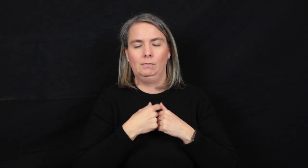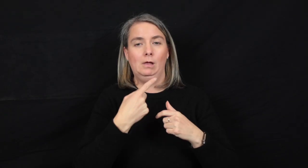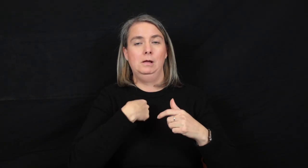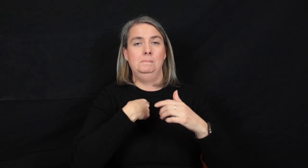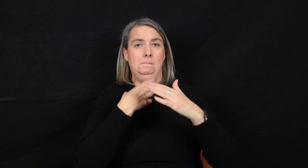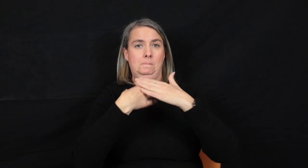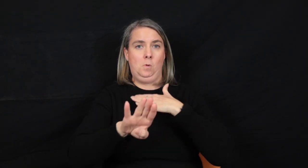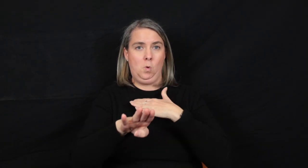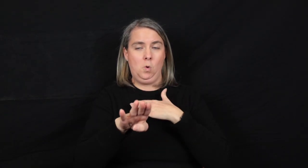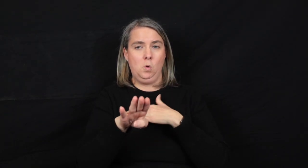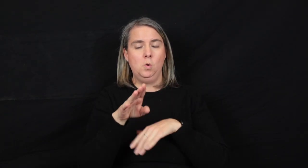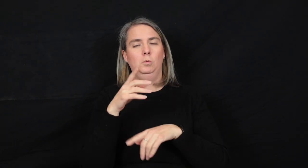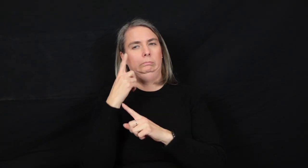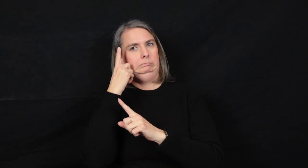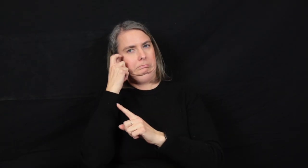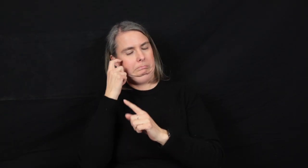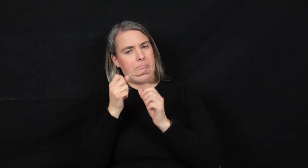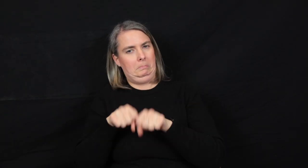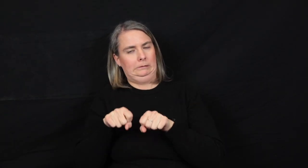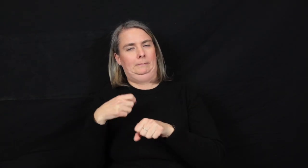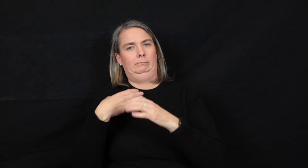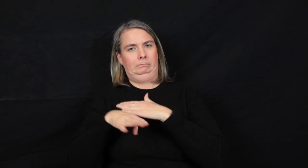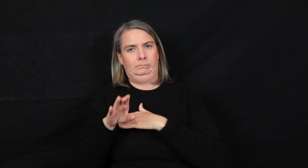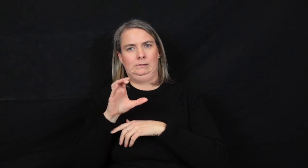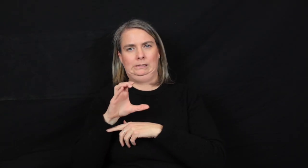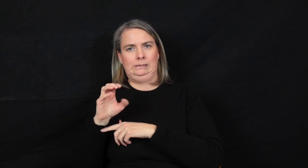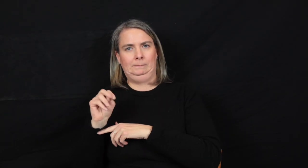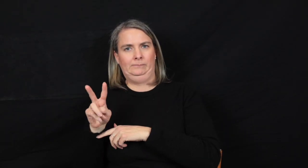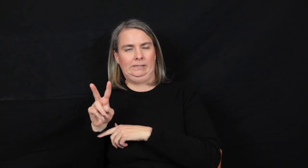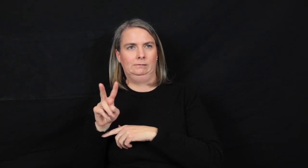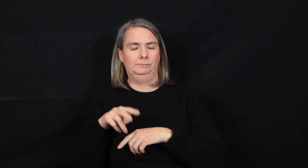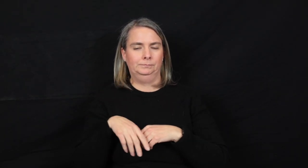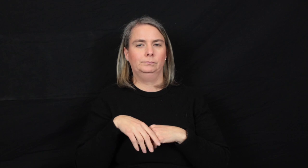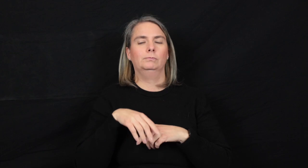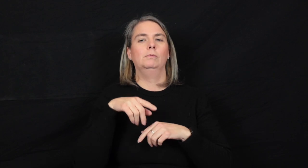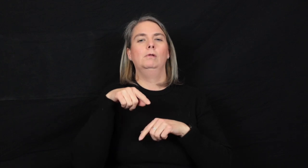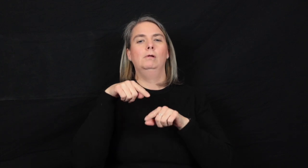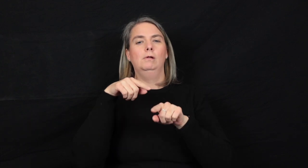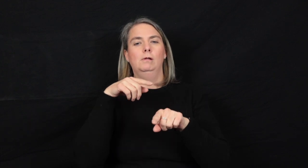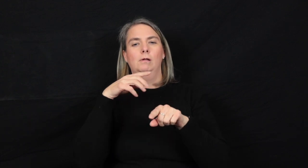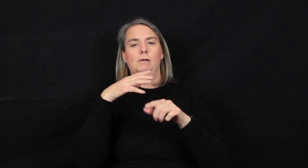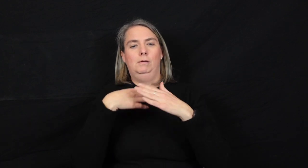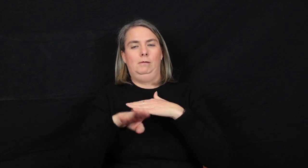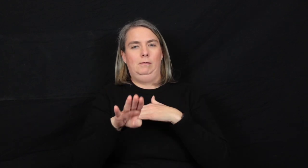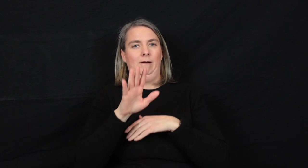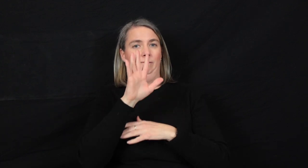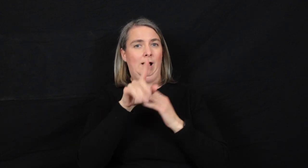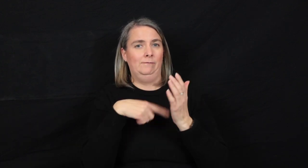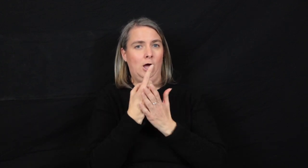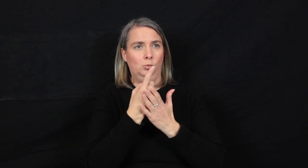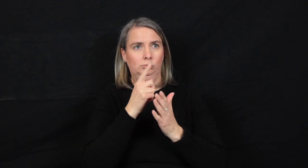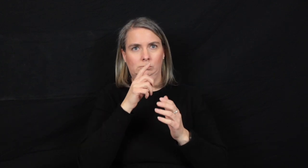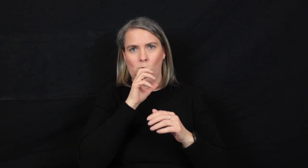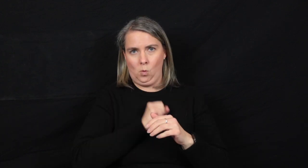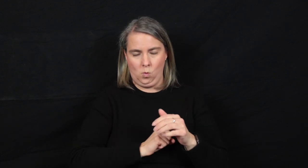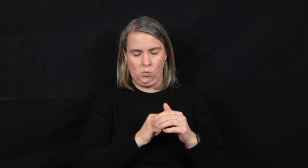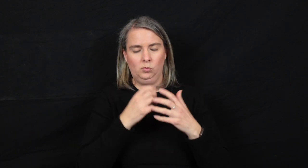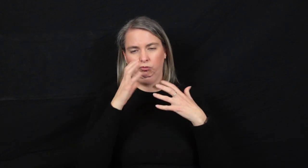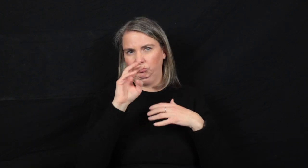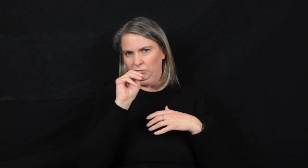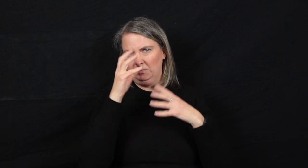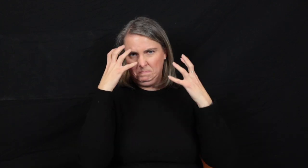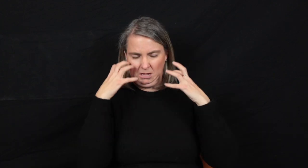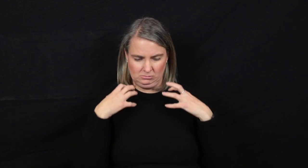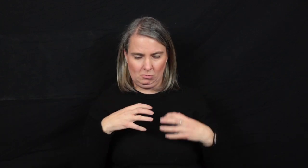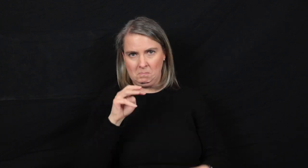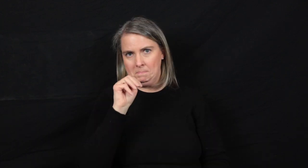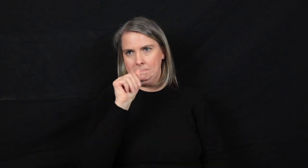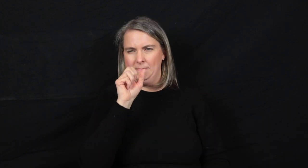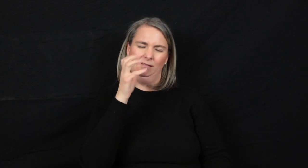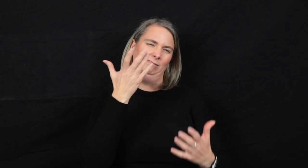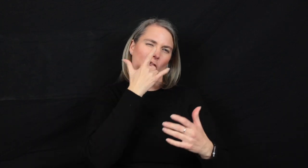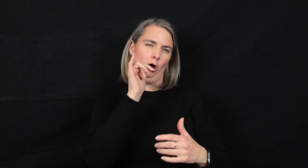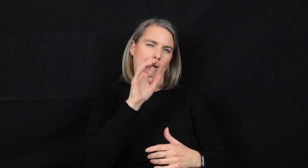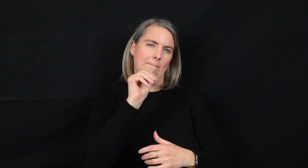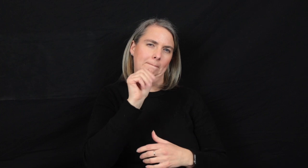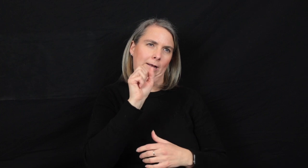Kathleen: We suspect I was born with cCMV. At five hours old, I looked like I had measles